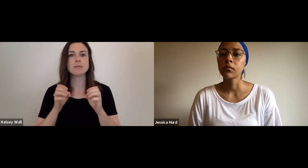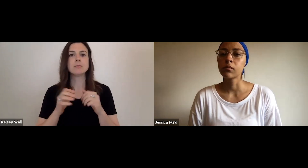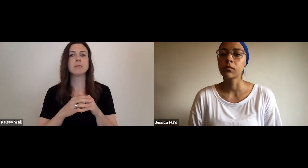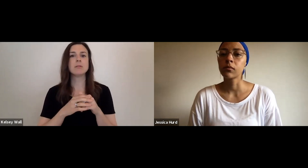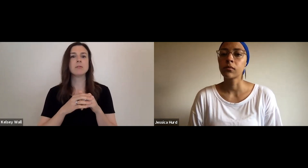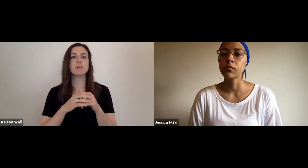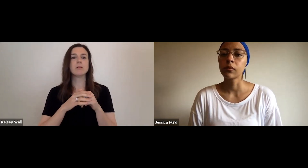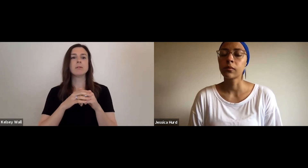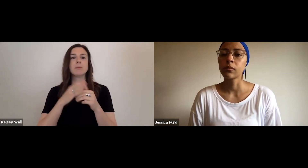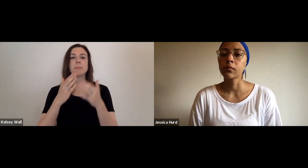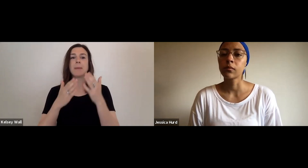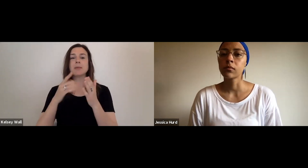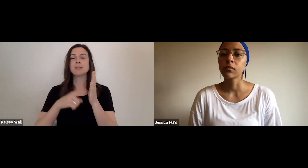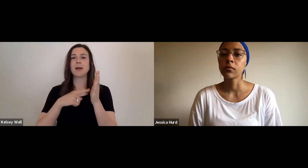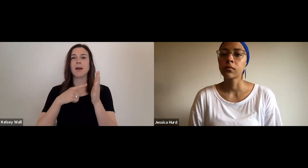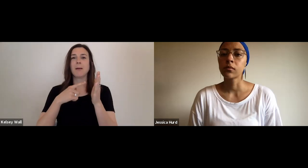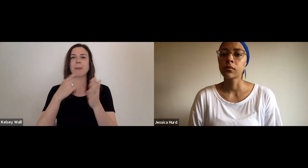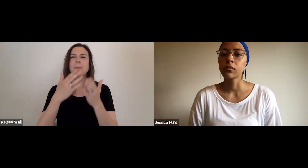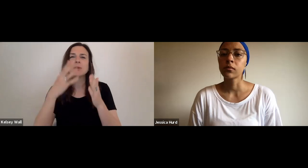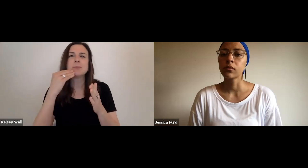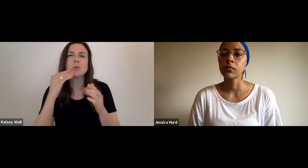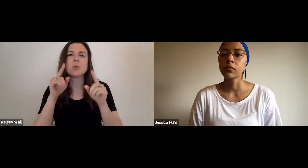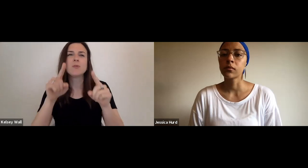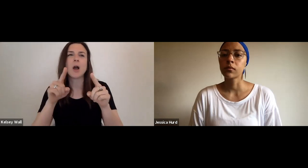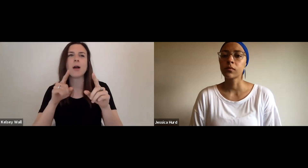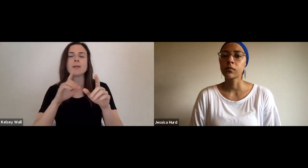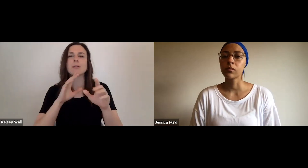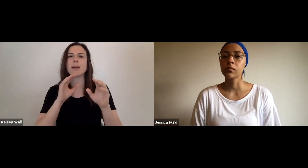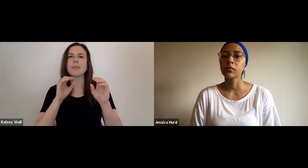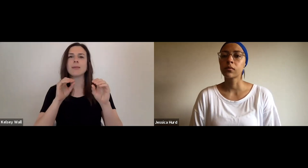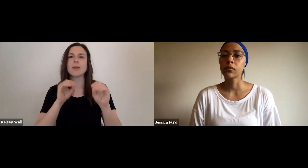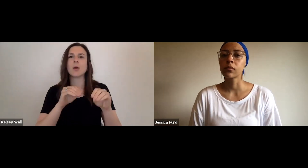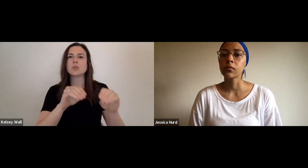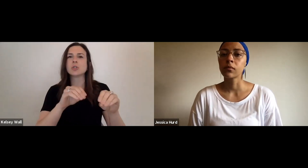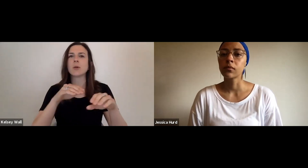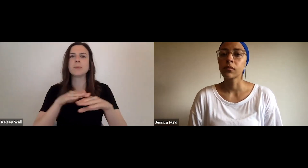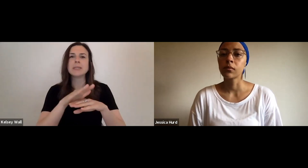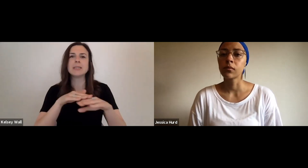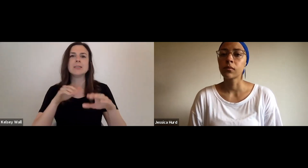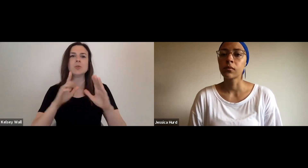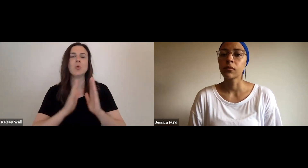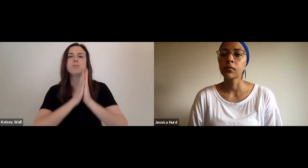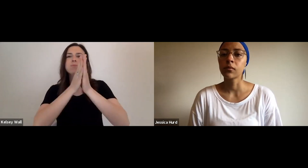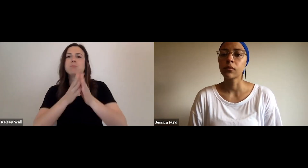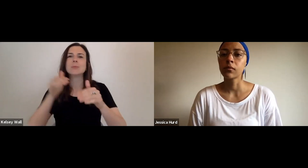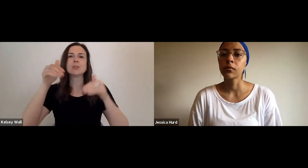and it recedes. That's like emotions. Emotions are like waves that we experience every day in our lives.